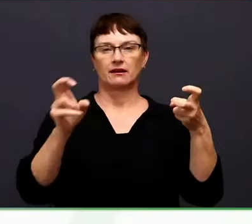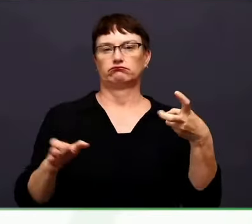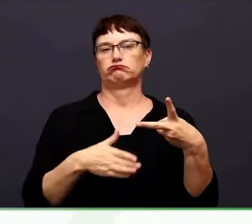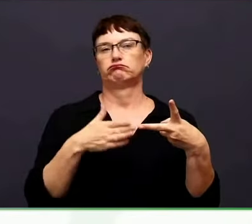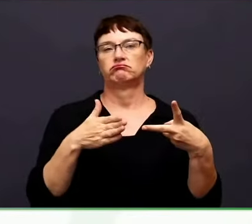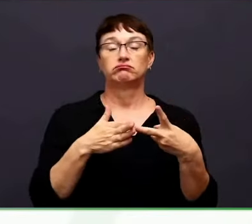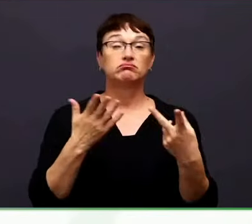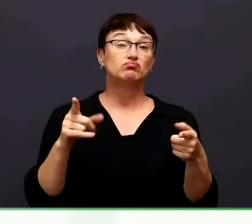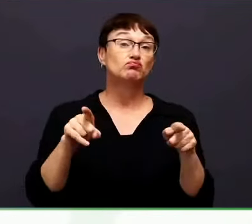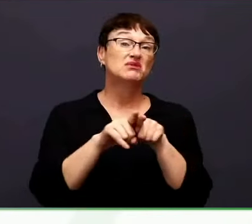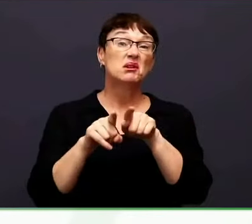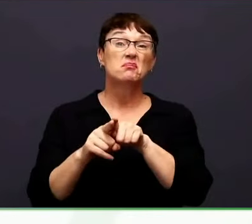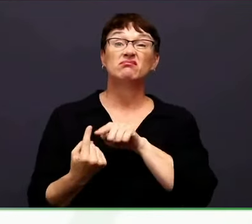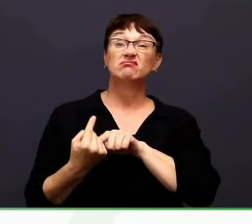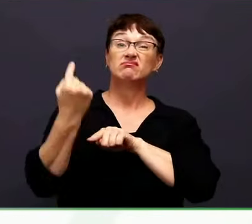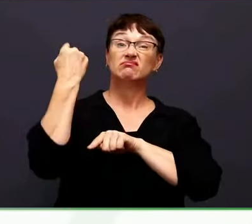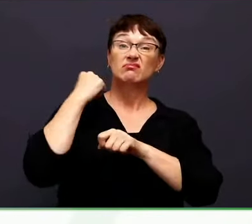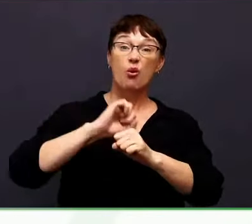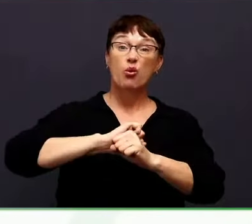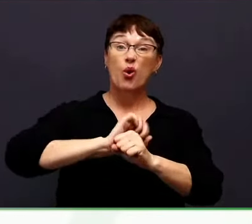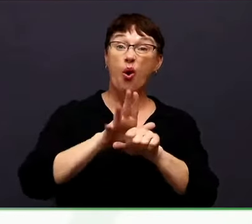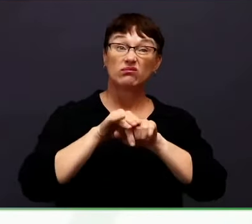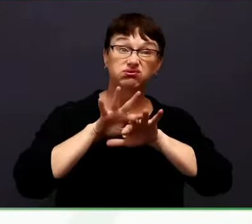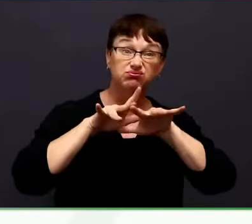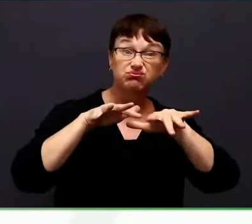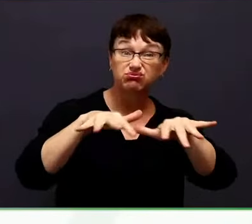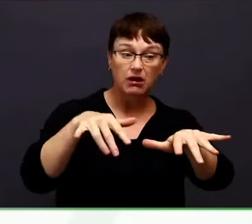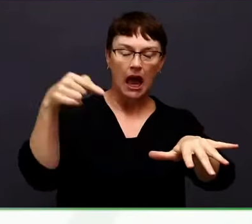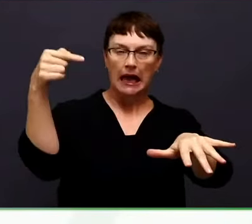to read people cannot hear the information.